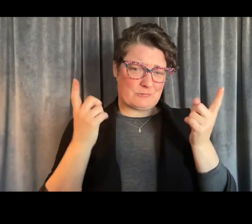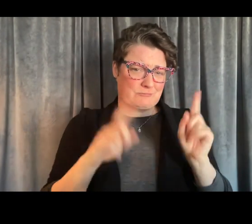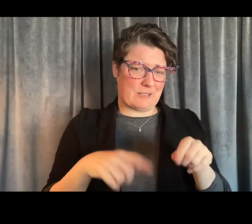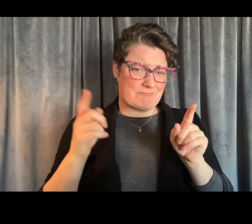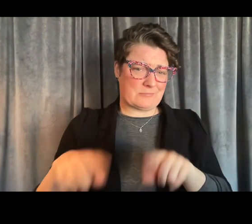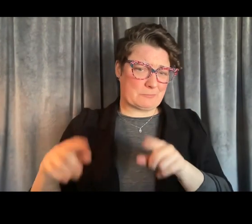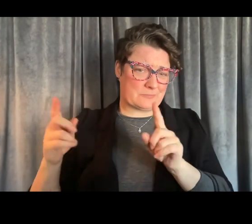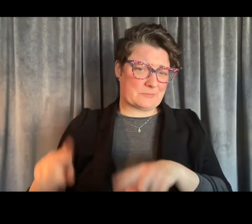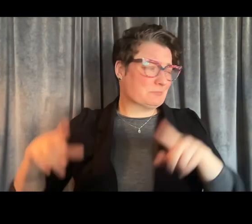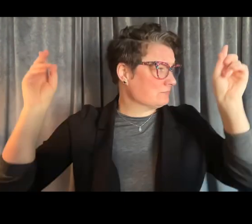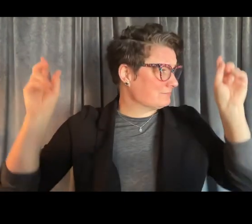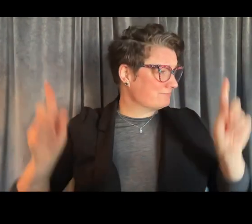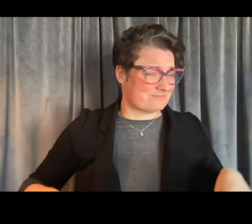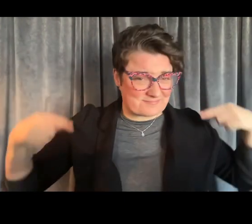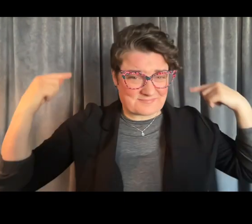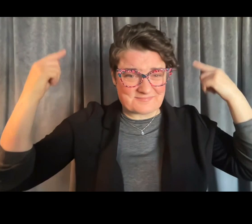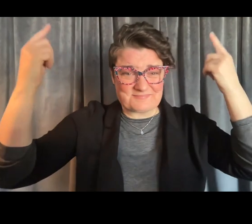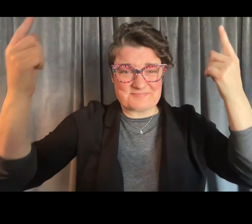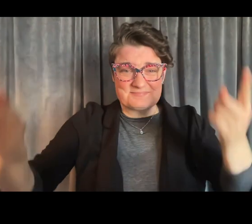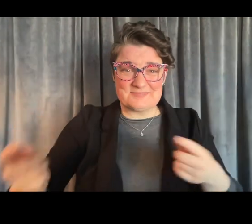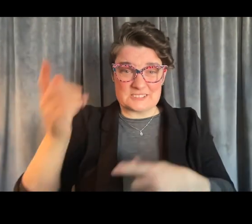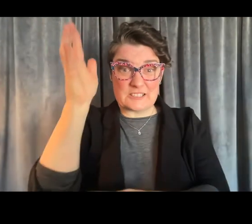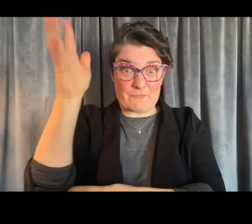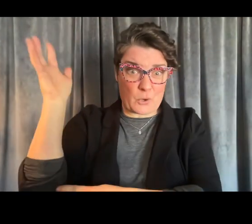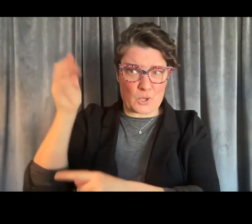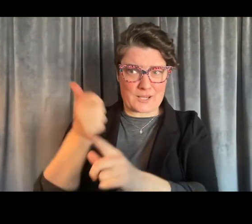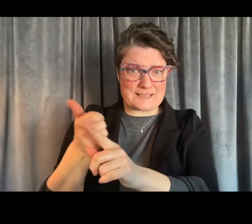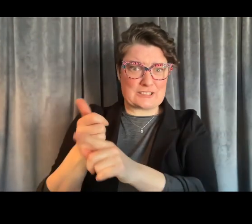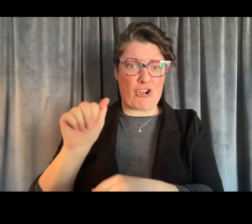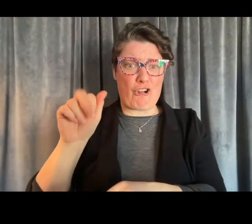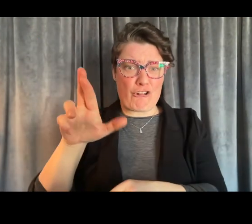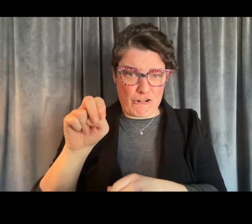Yeah forests are whole societies. Rebekah: Yeah.